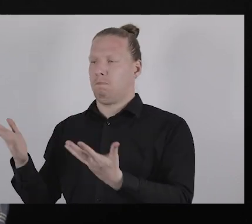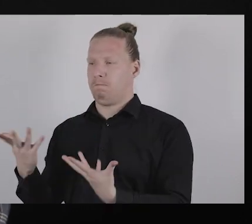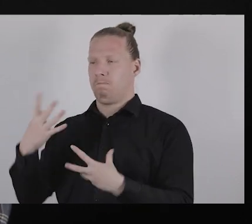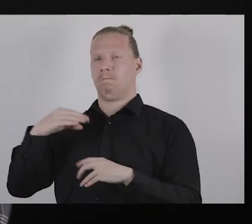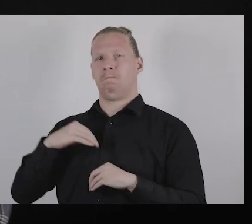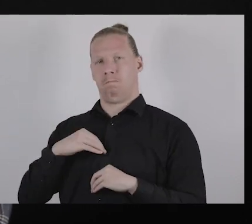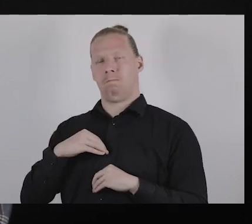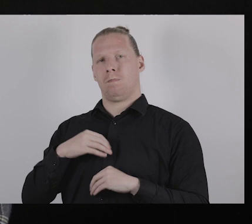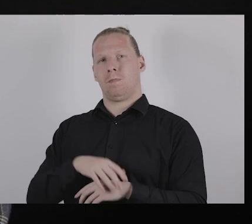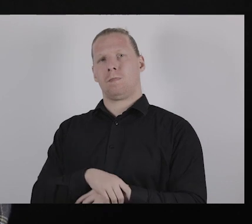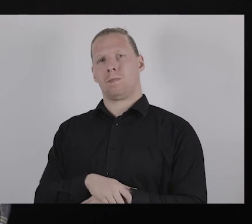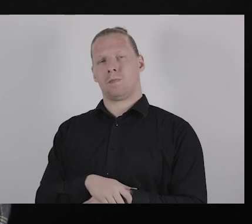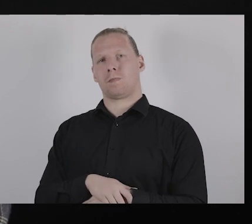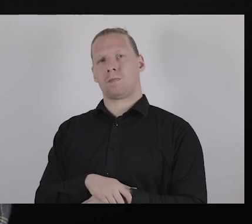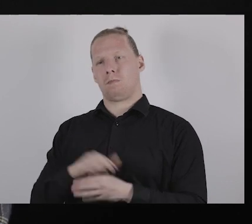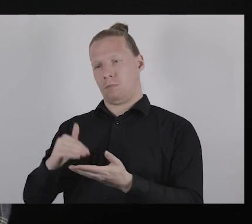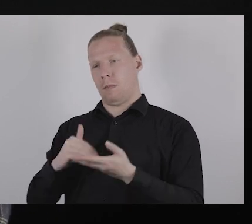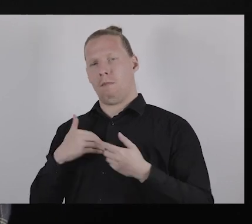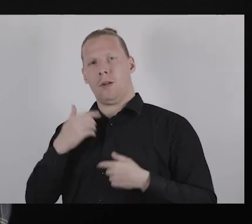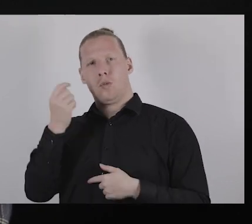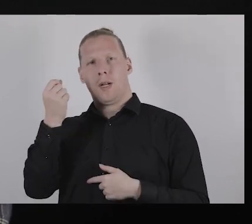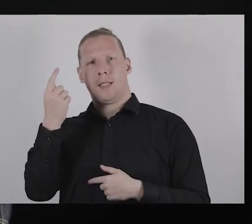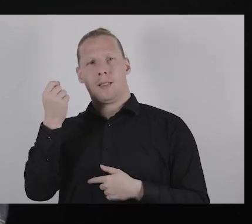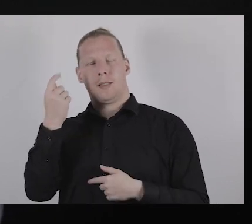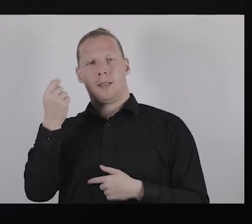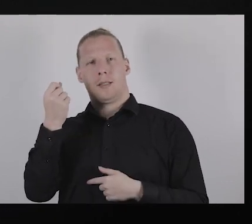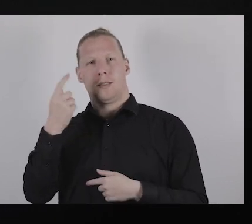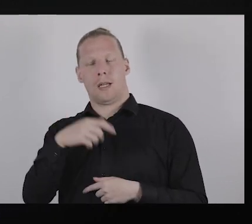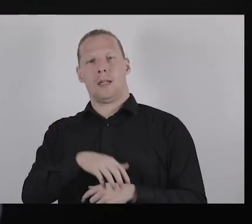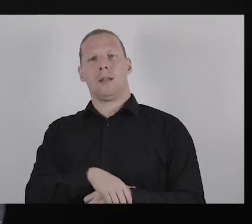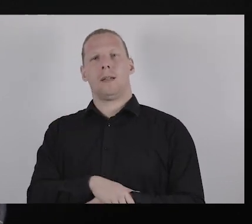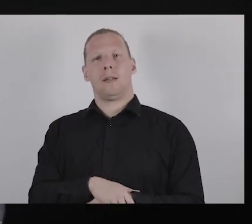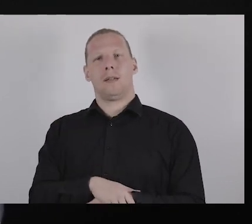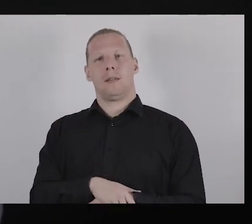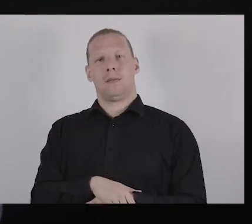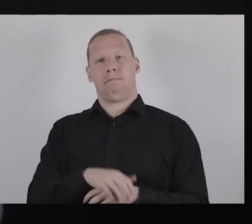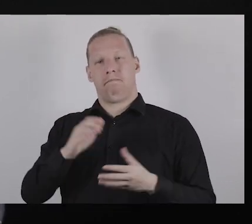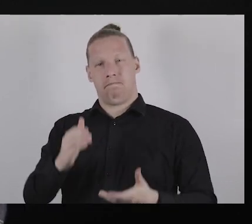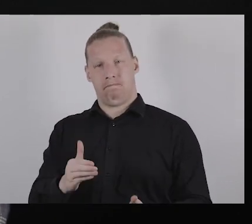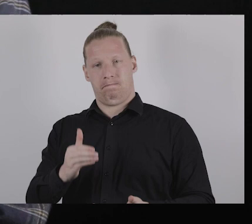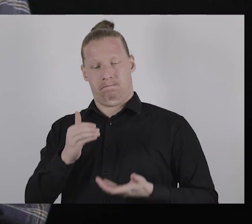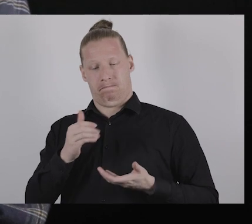I'm deeply grateful for what they have assisted me to learn and to understand.